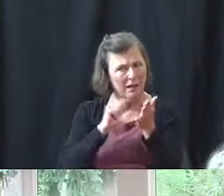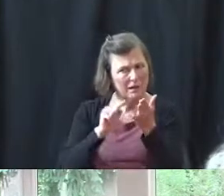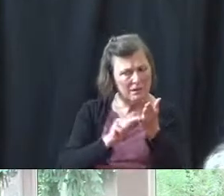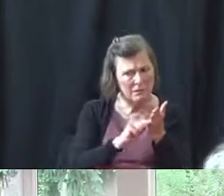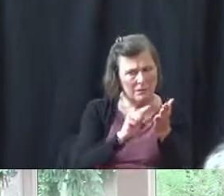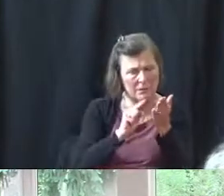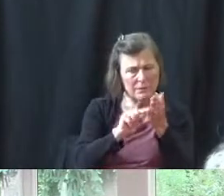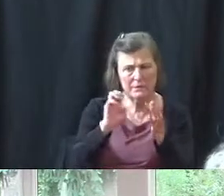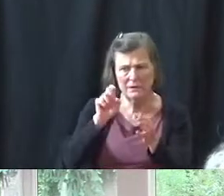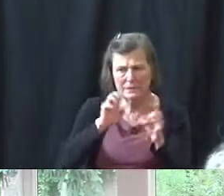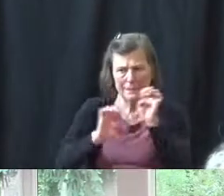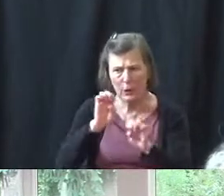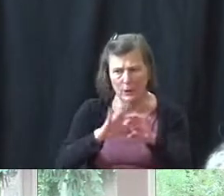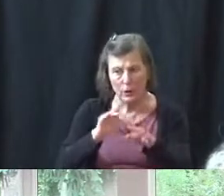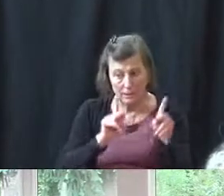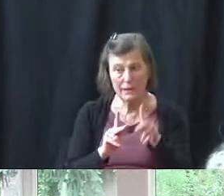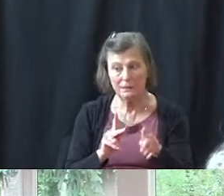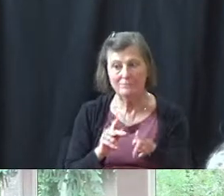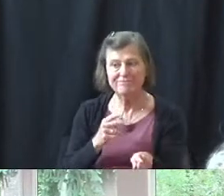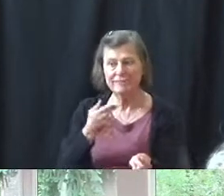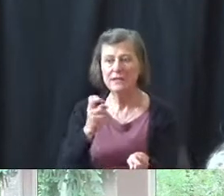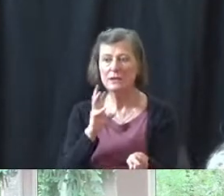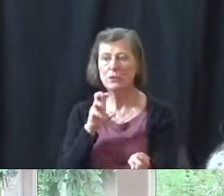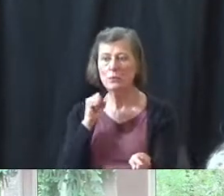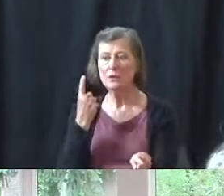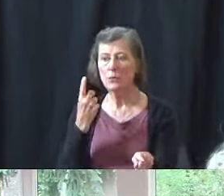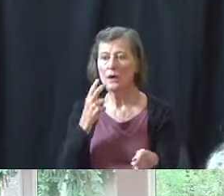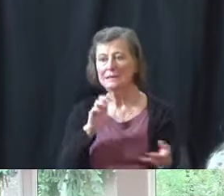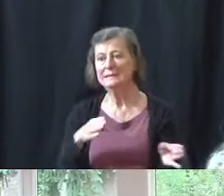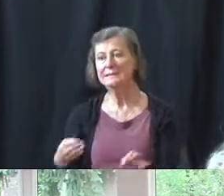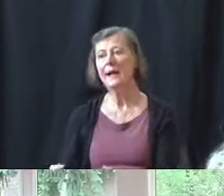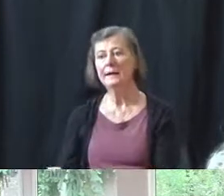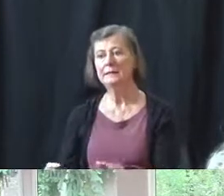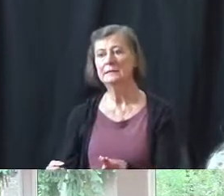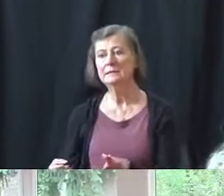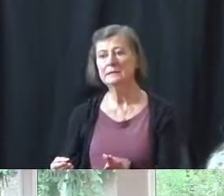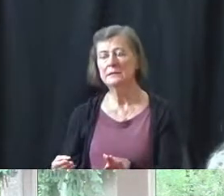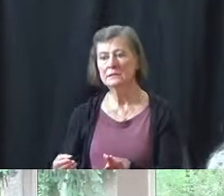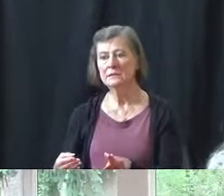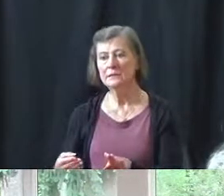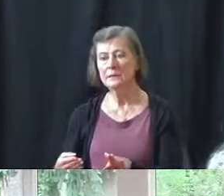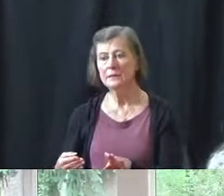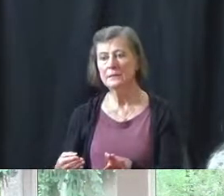He was one of them. He died.